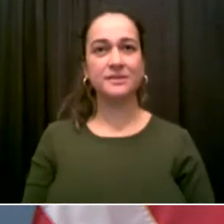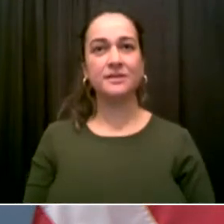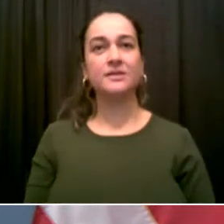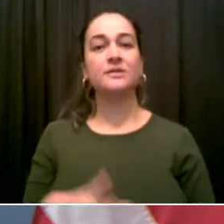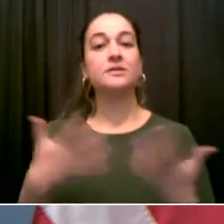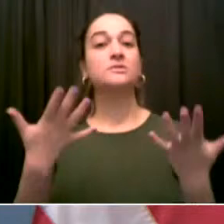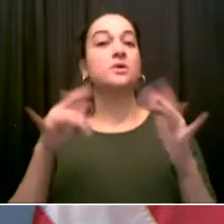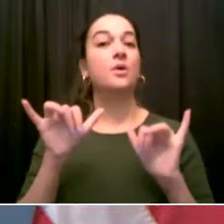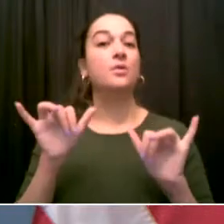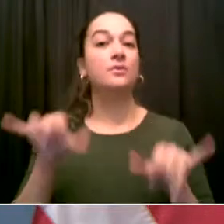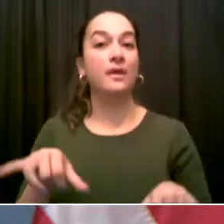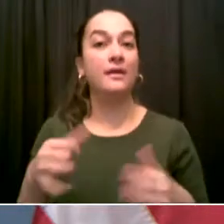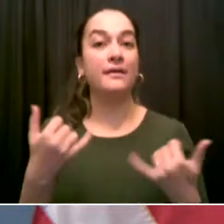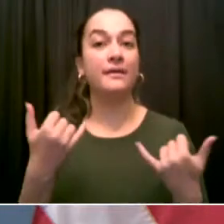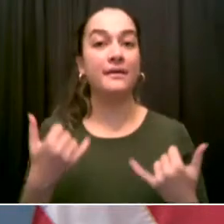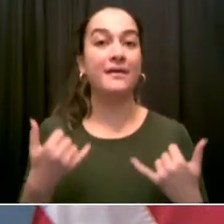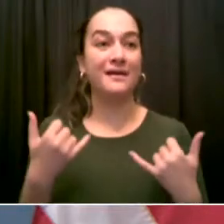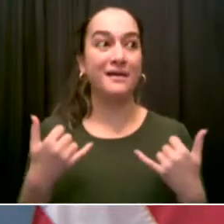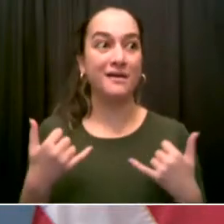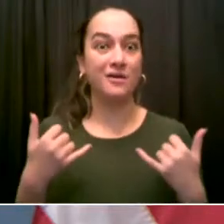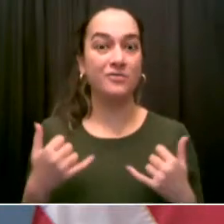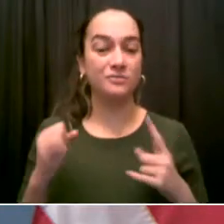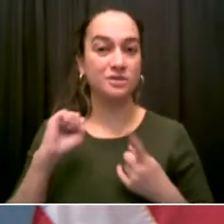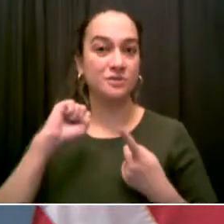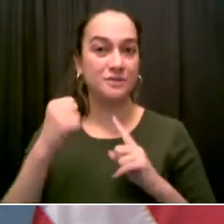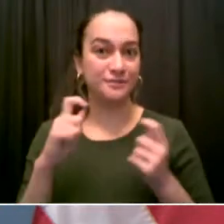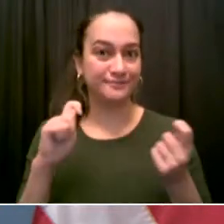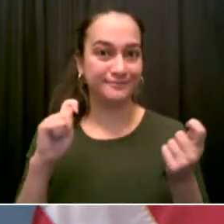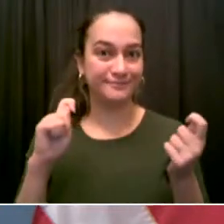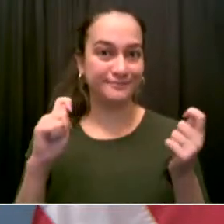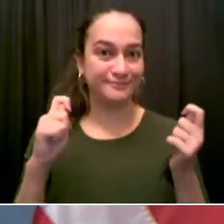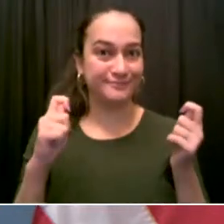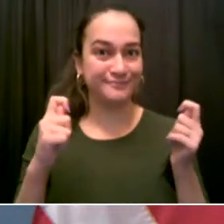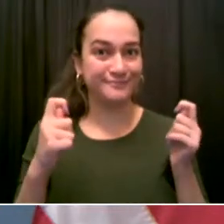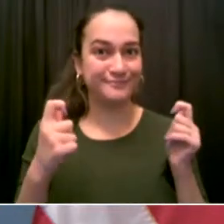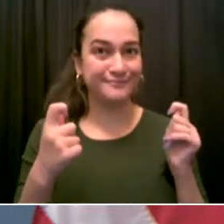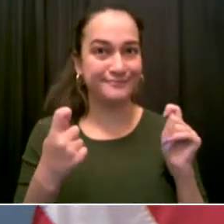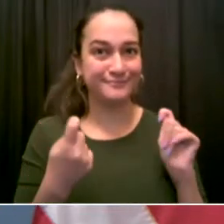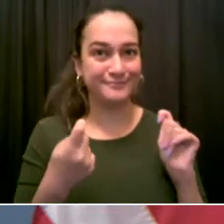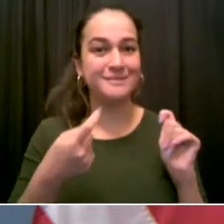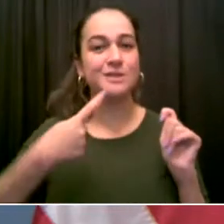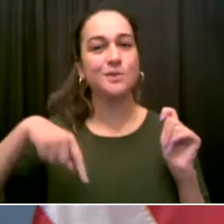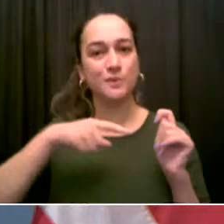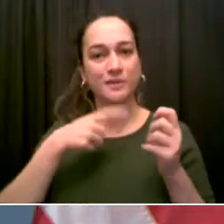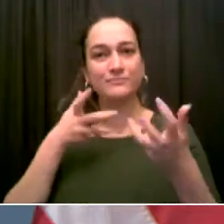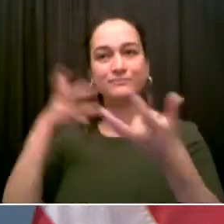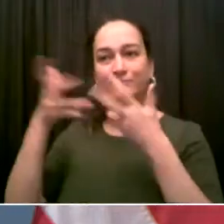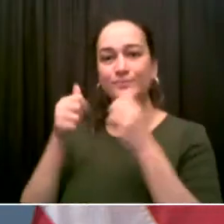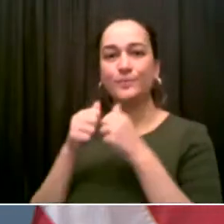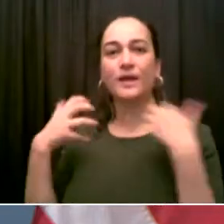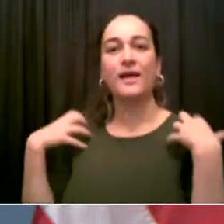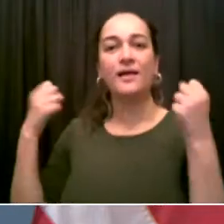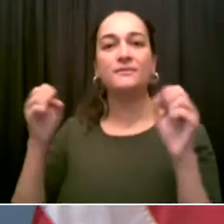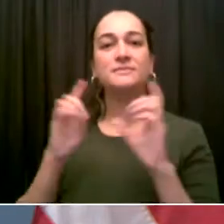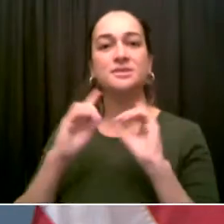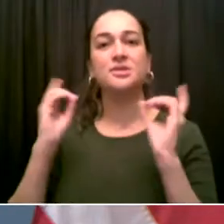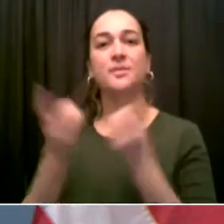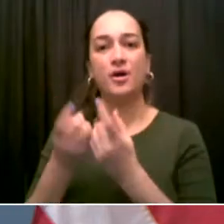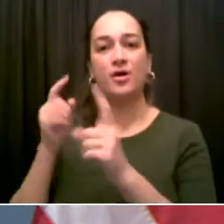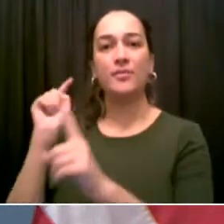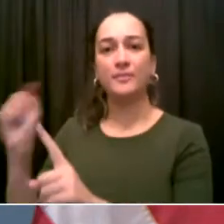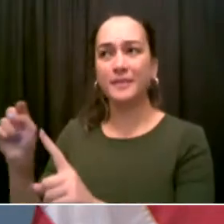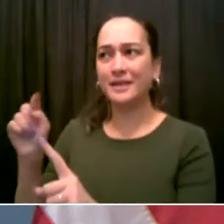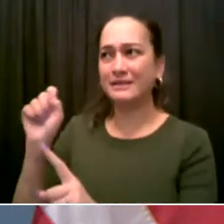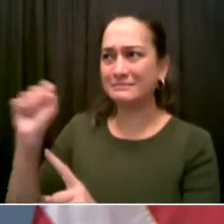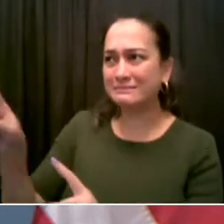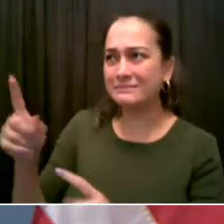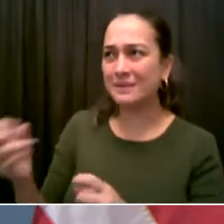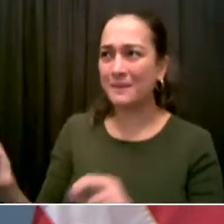YEAR AGO WHEN WE